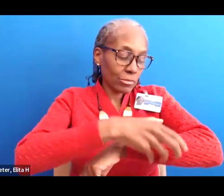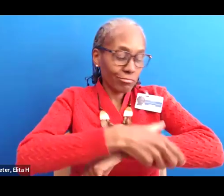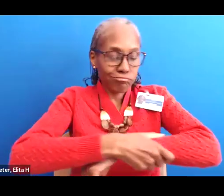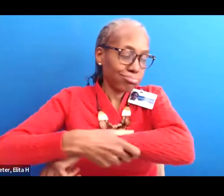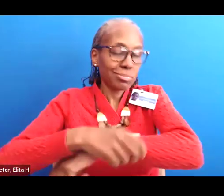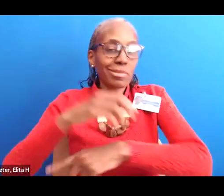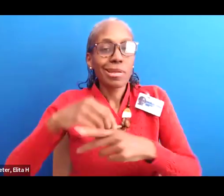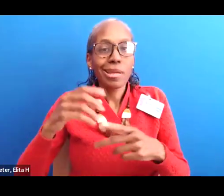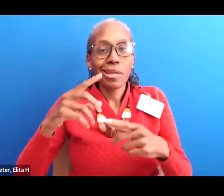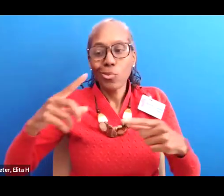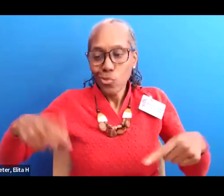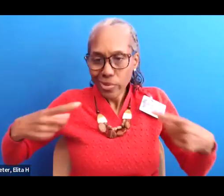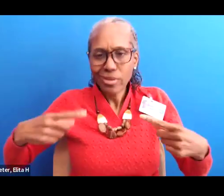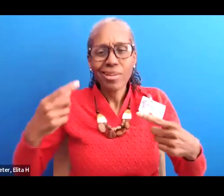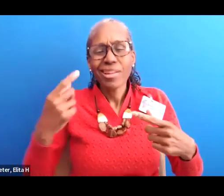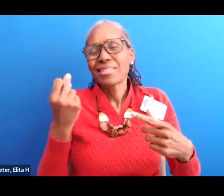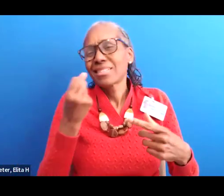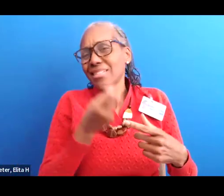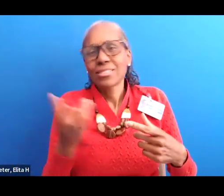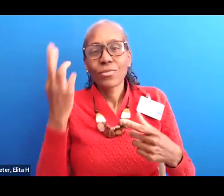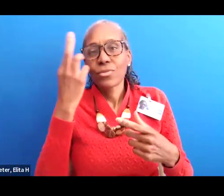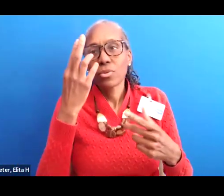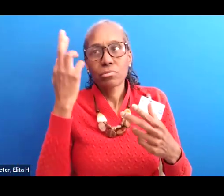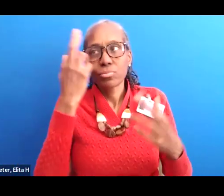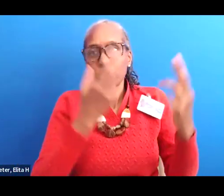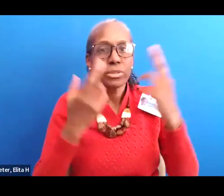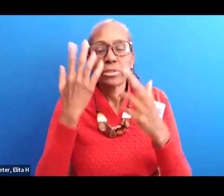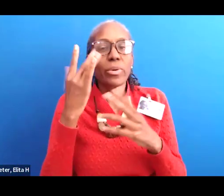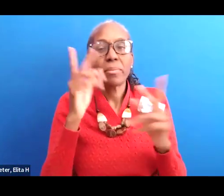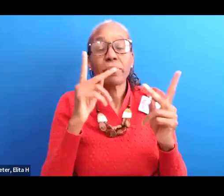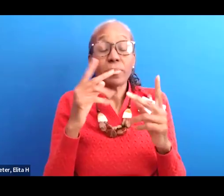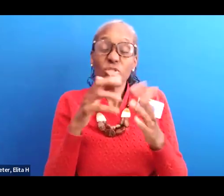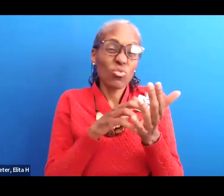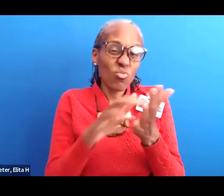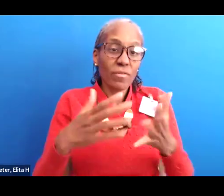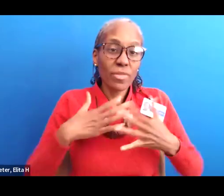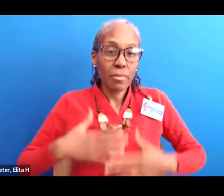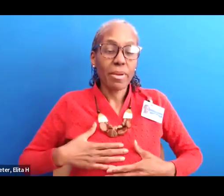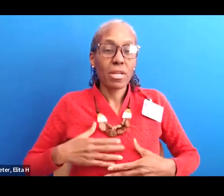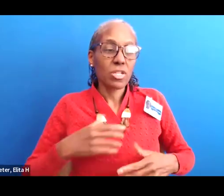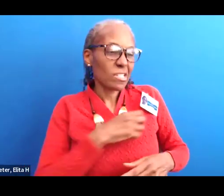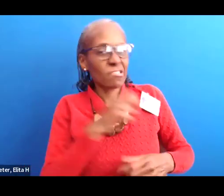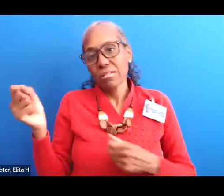Anyway, there's just a whole variety of ways that you can get people are just rough with their body parts and they just throw them up.